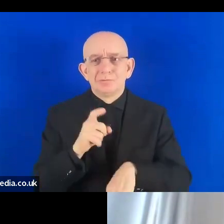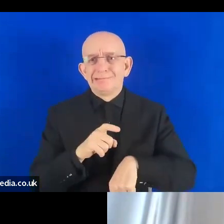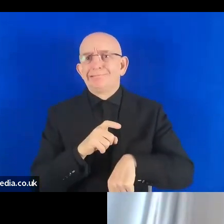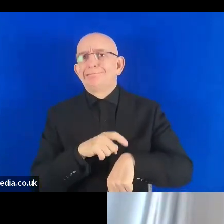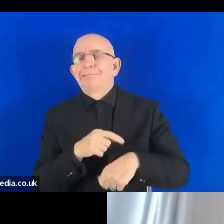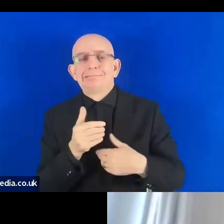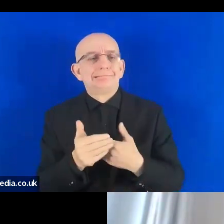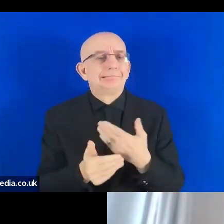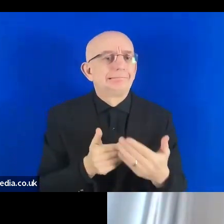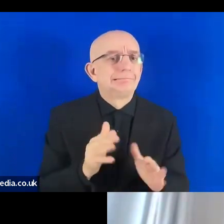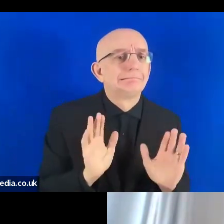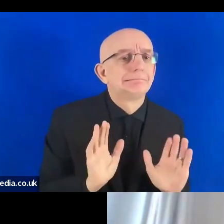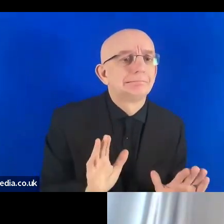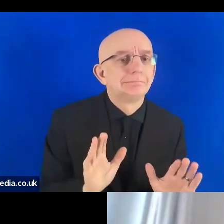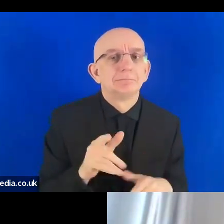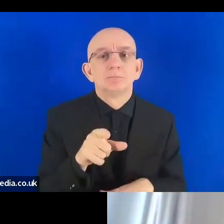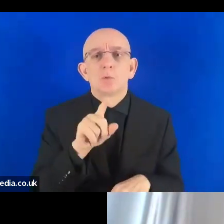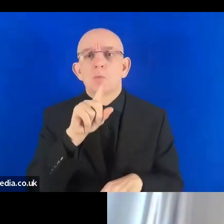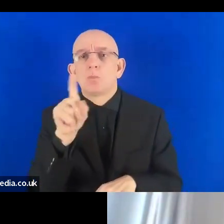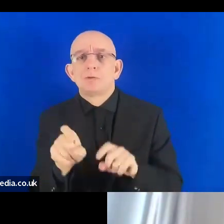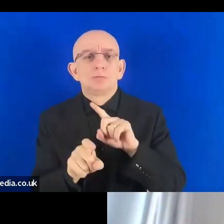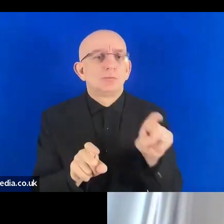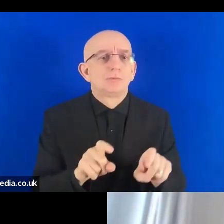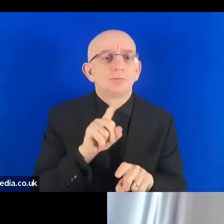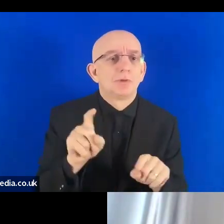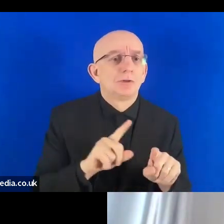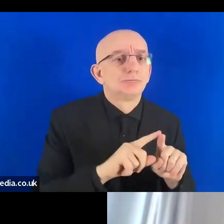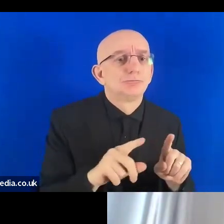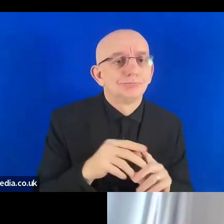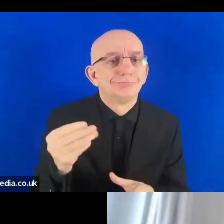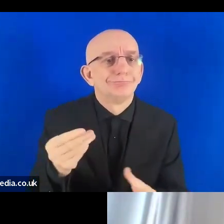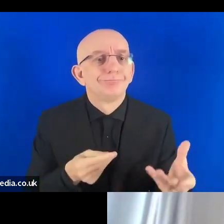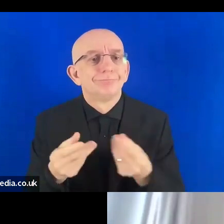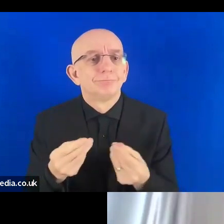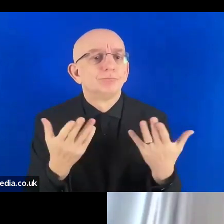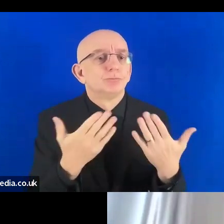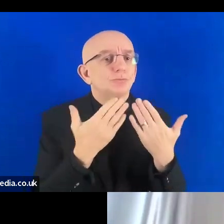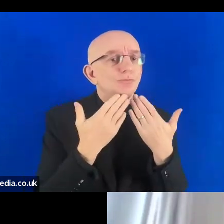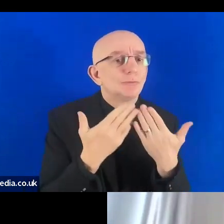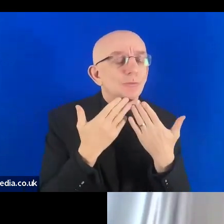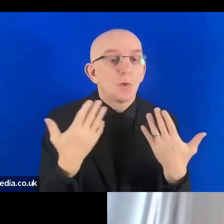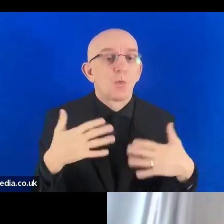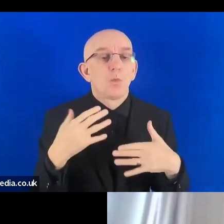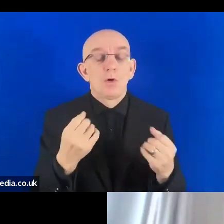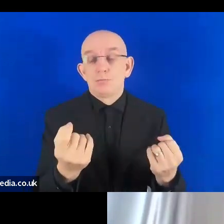that was like a firestorm of questions and information. We are still going to be online for about another